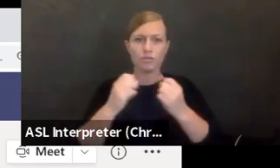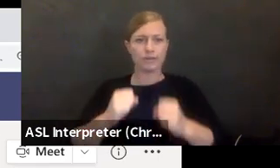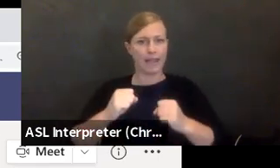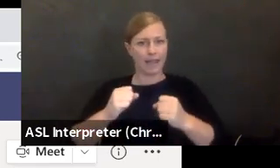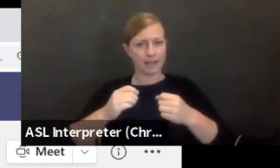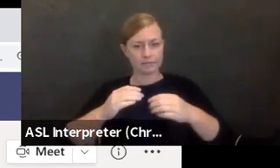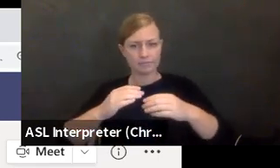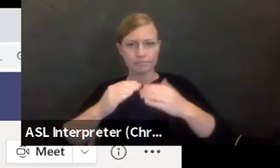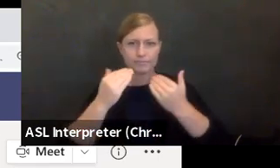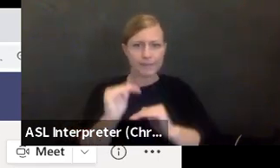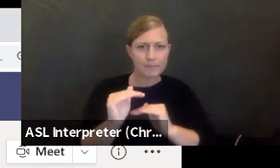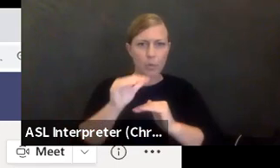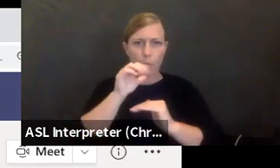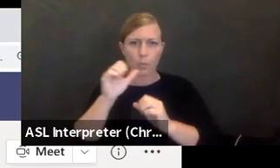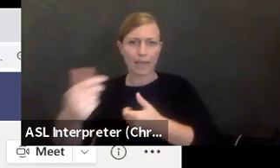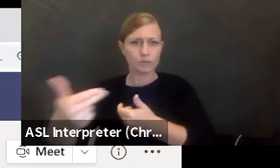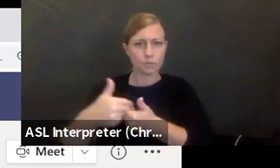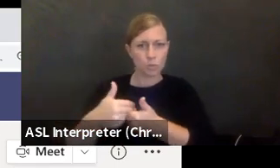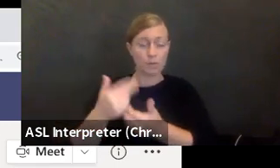Teams Does have security features